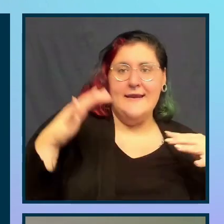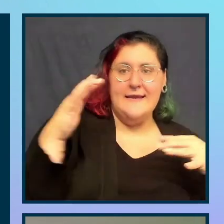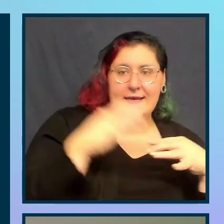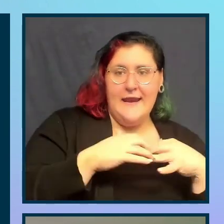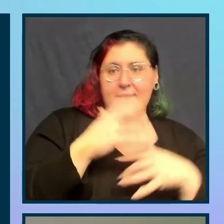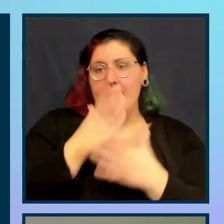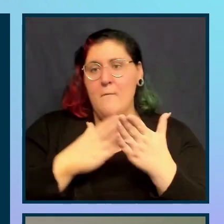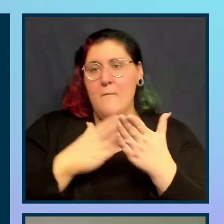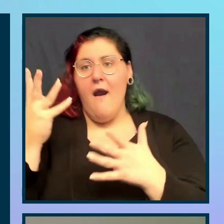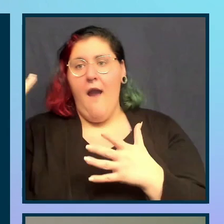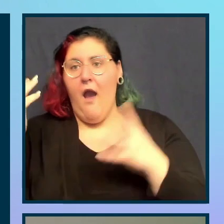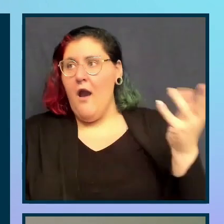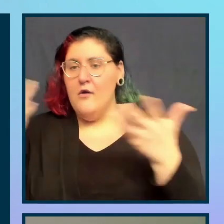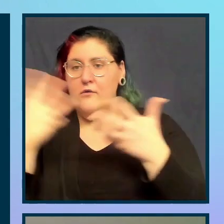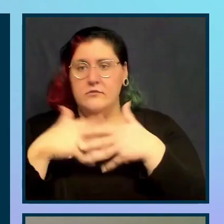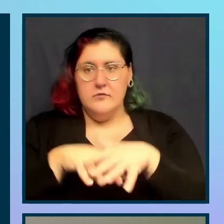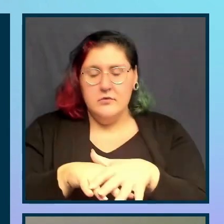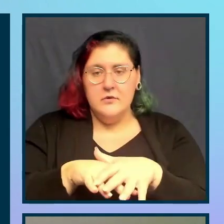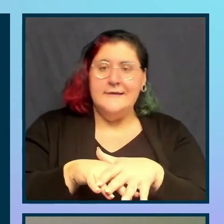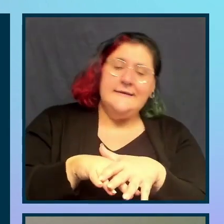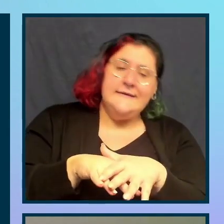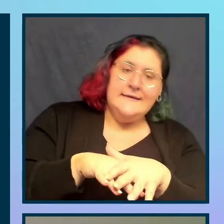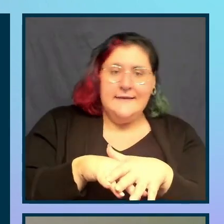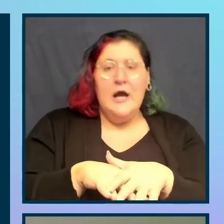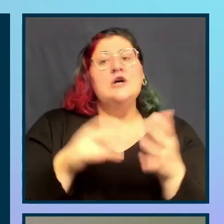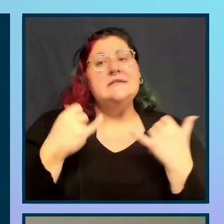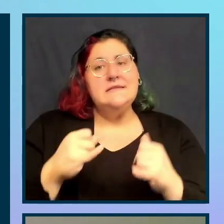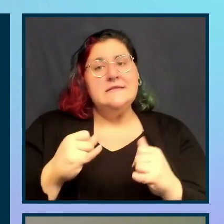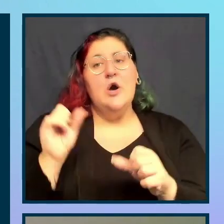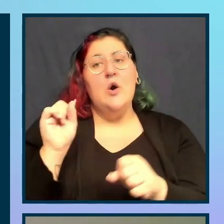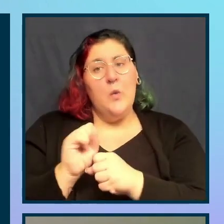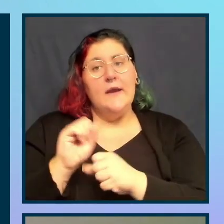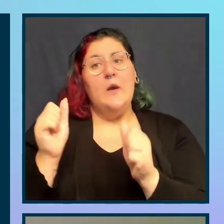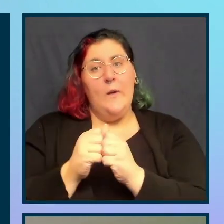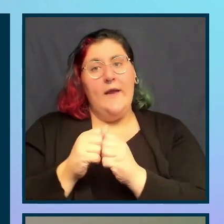but you're still working with the tools given you by web. Not gonna talk about that in more depth,